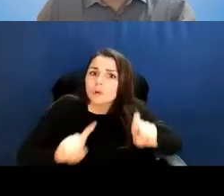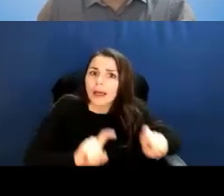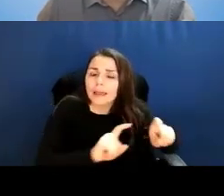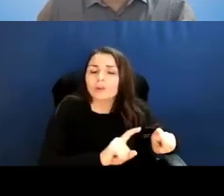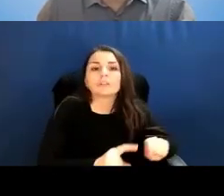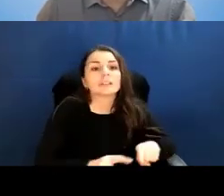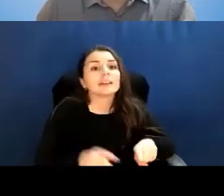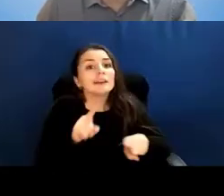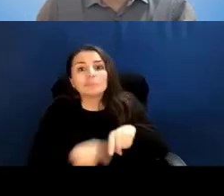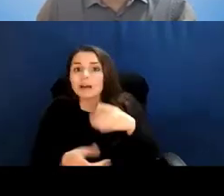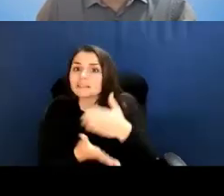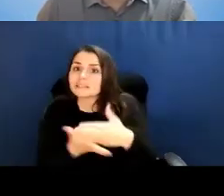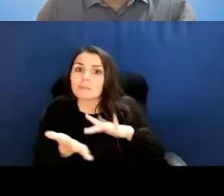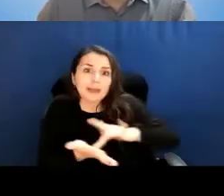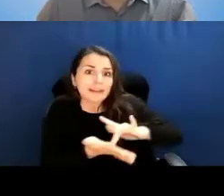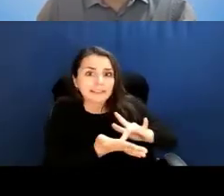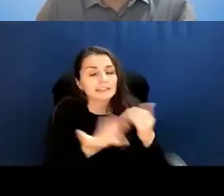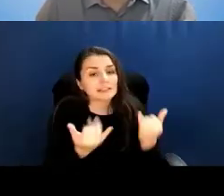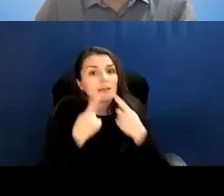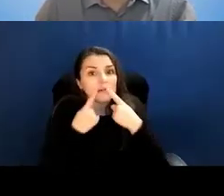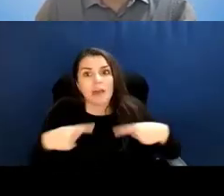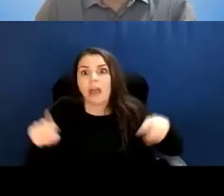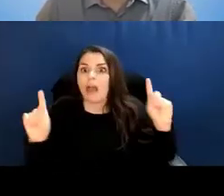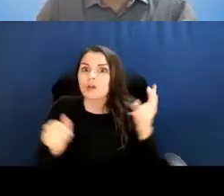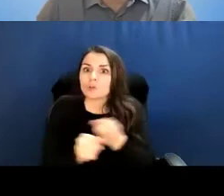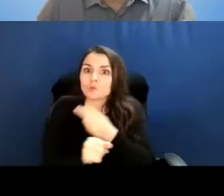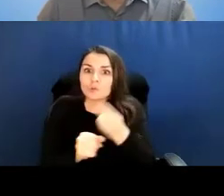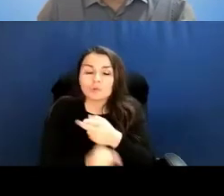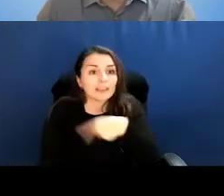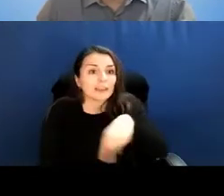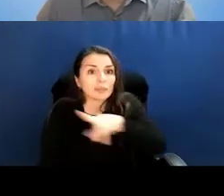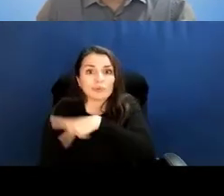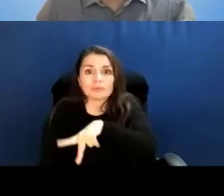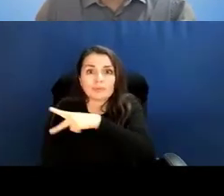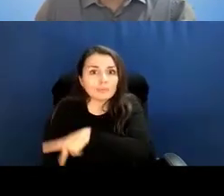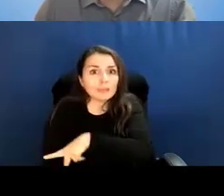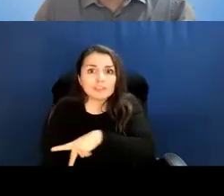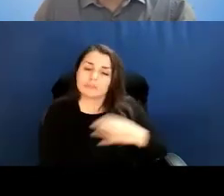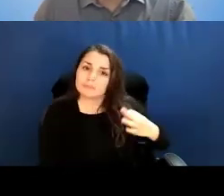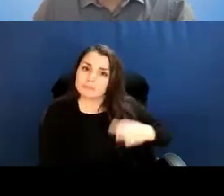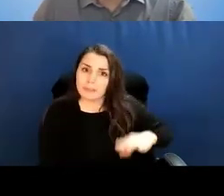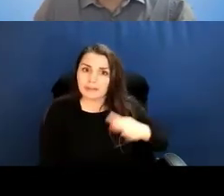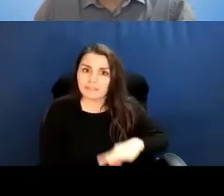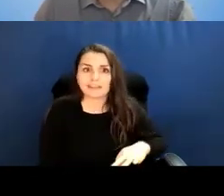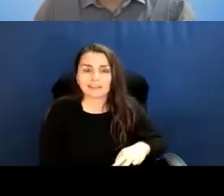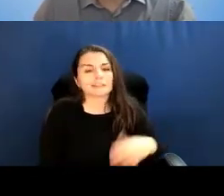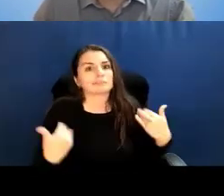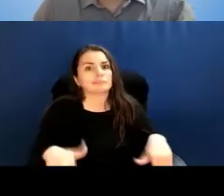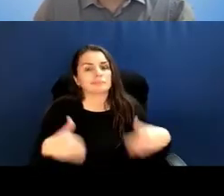and patients are benefiting from them. So it's a really exciting model